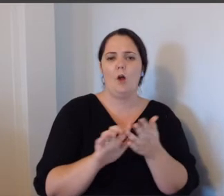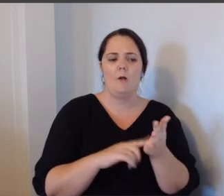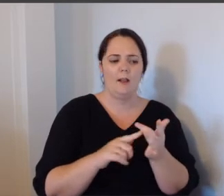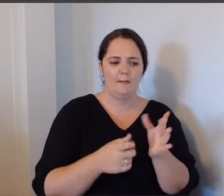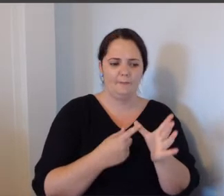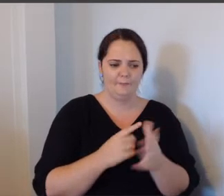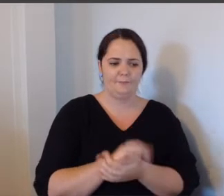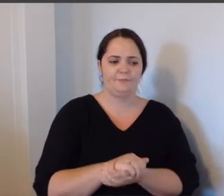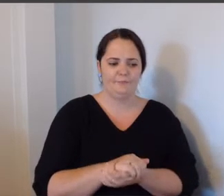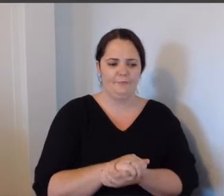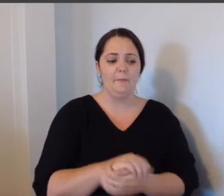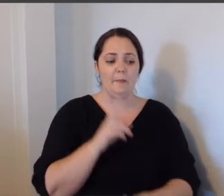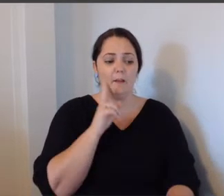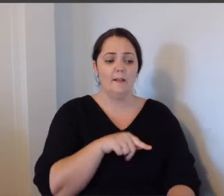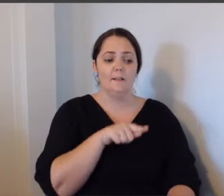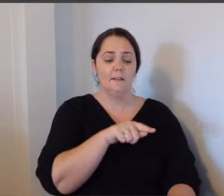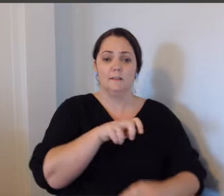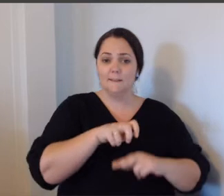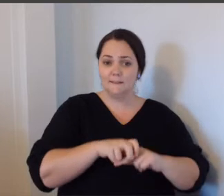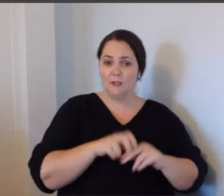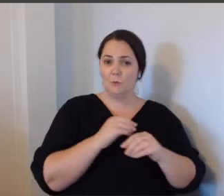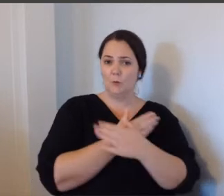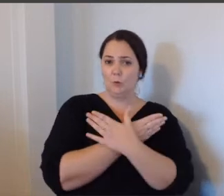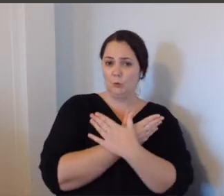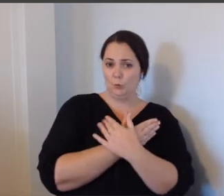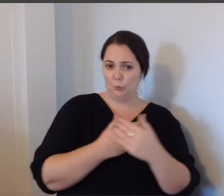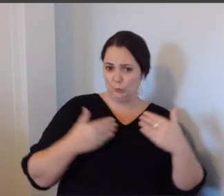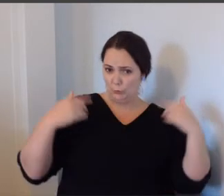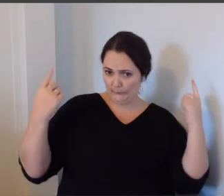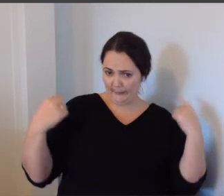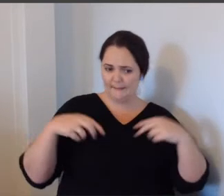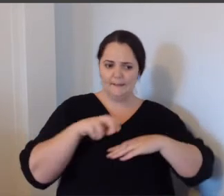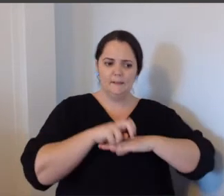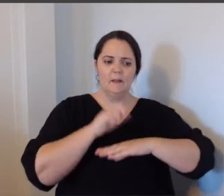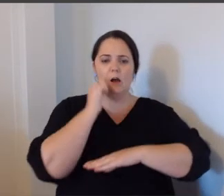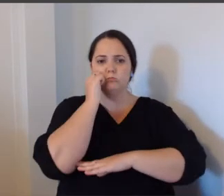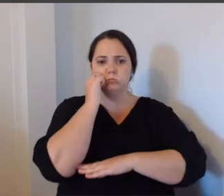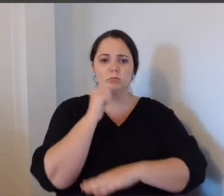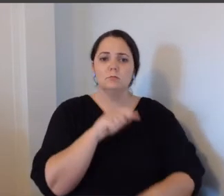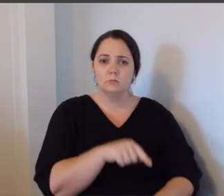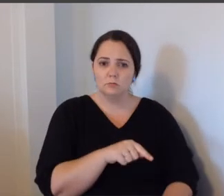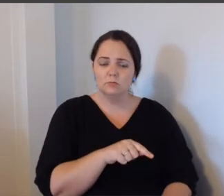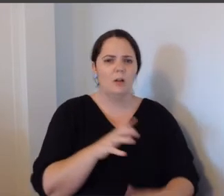winged female figure that's sitting in a state of pensive gloom. Now, much ink has been spilled